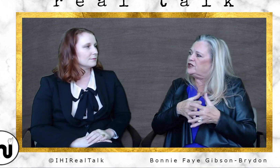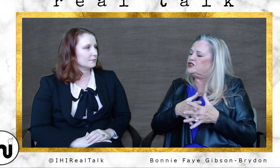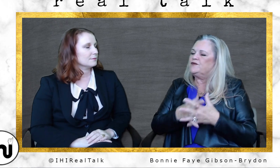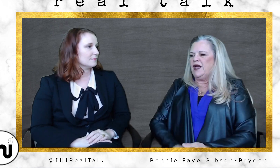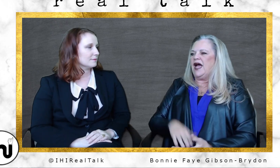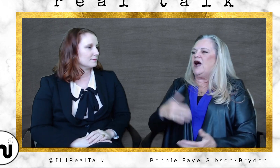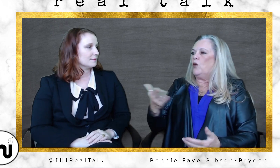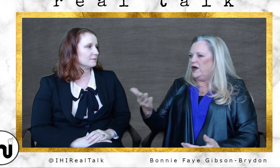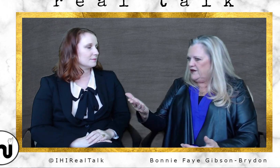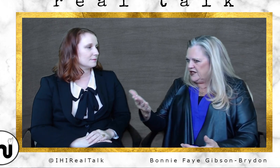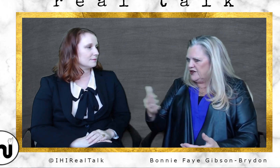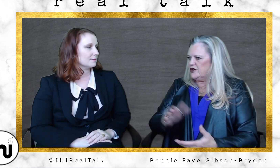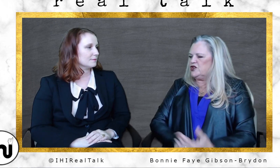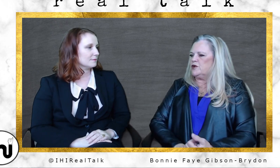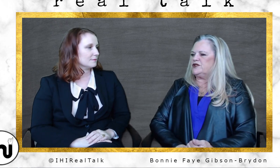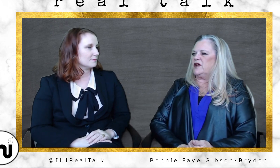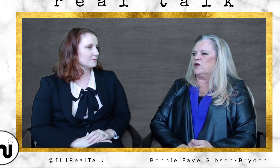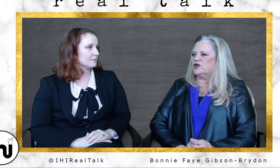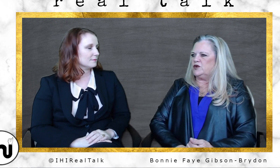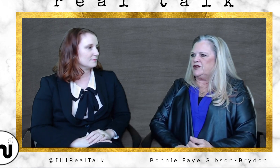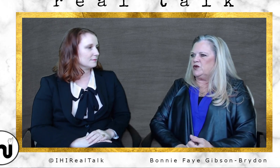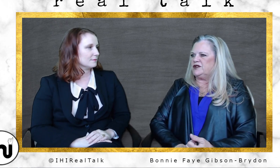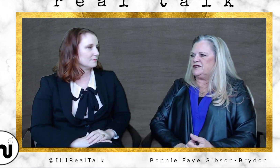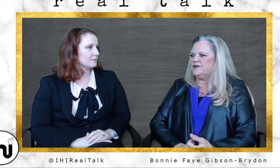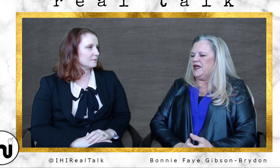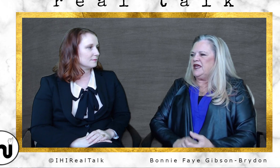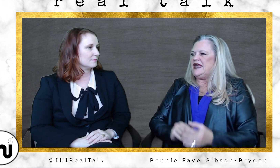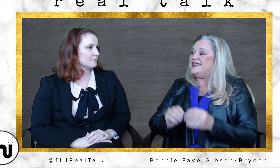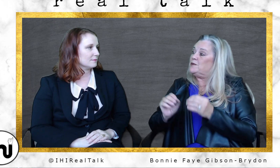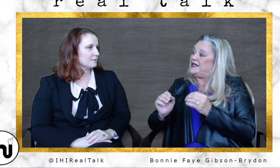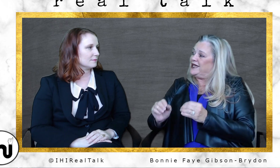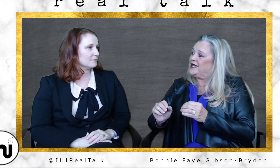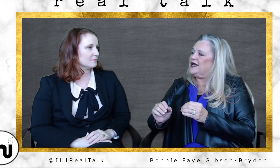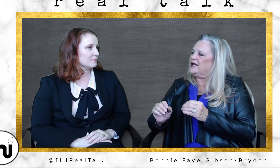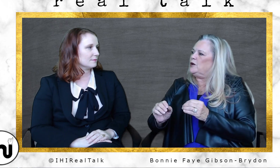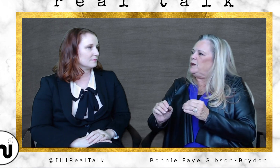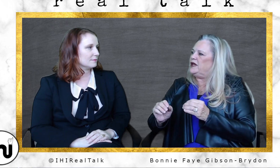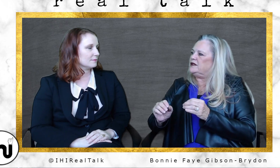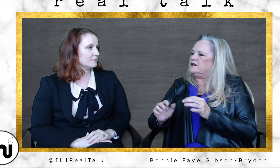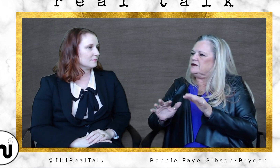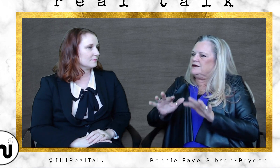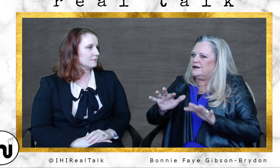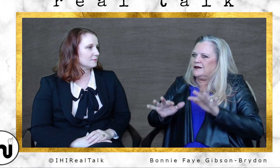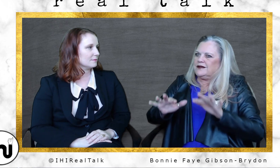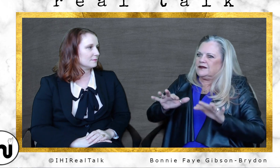One of the other interpreters I worked with was, in the beginning, a little bit